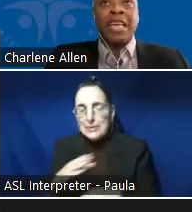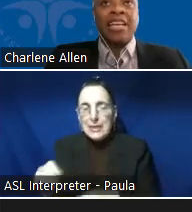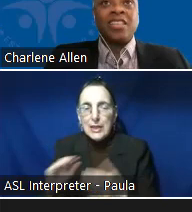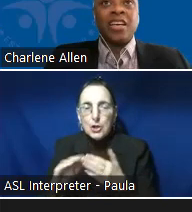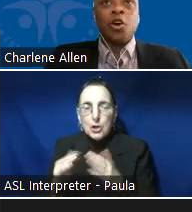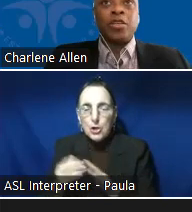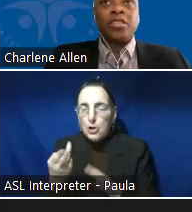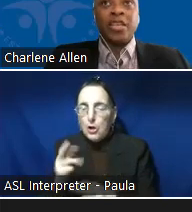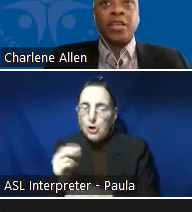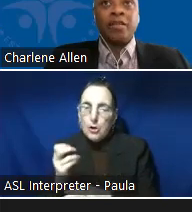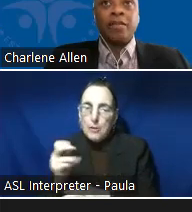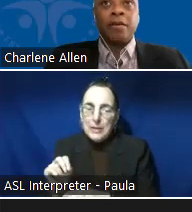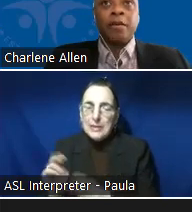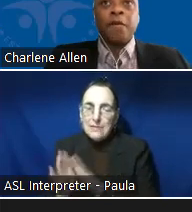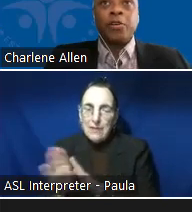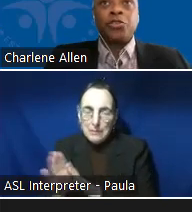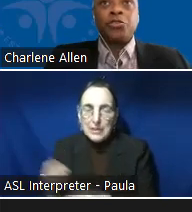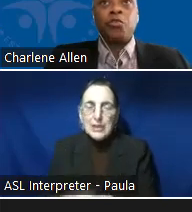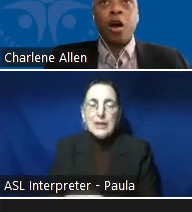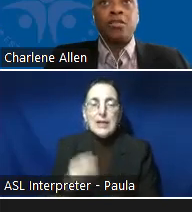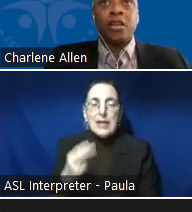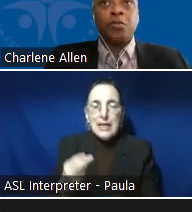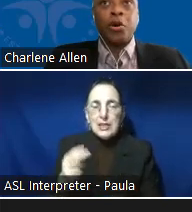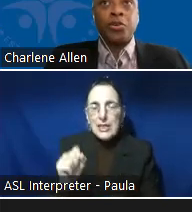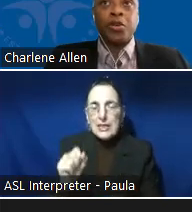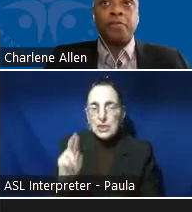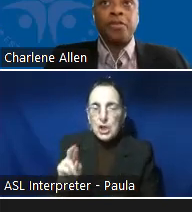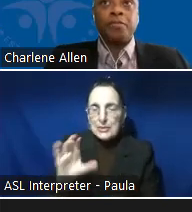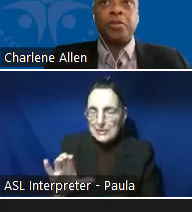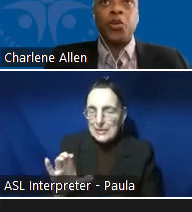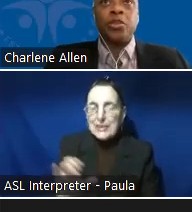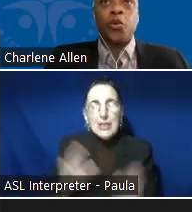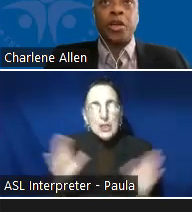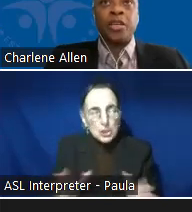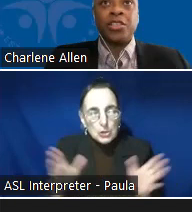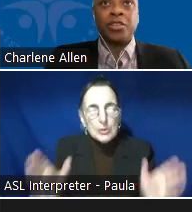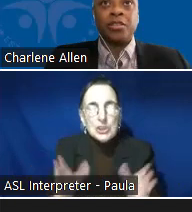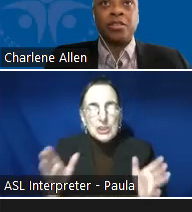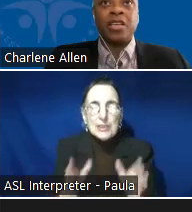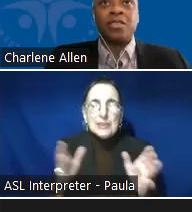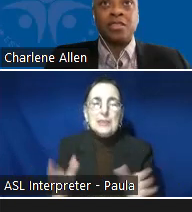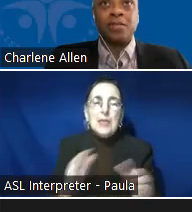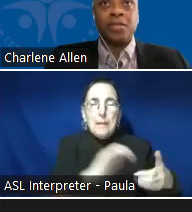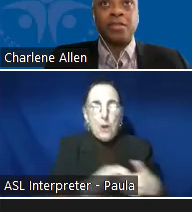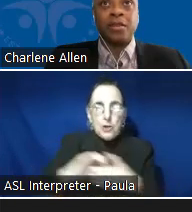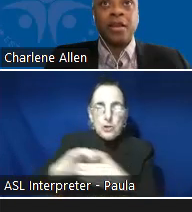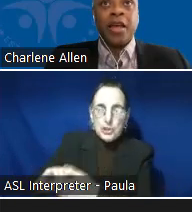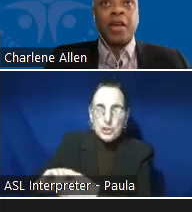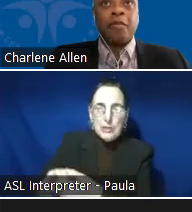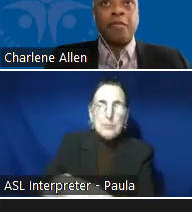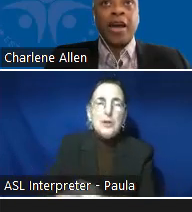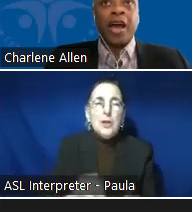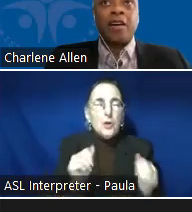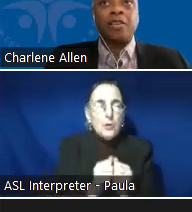The HSRC fosters cross sector partnerships between organizations and systems that providing housing